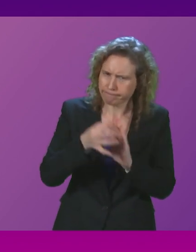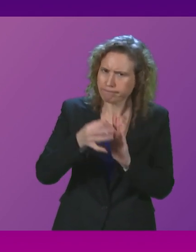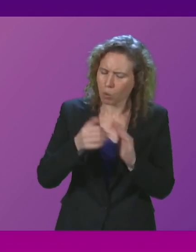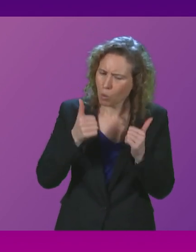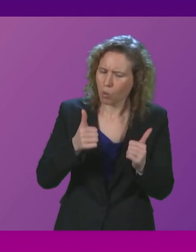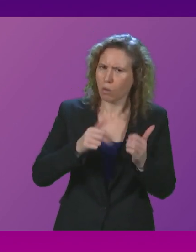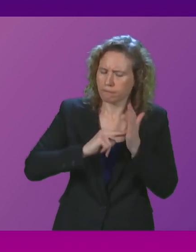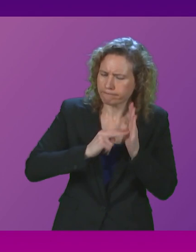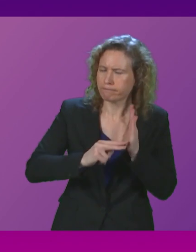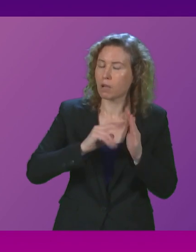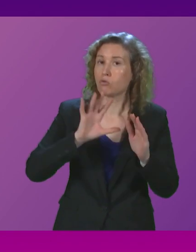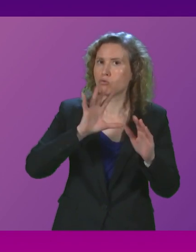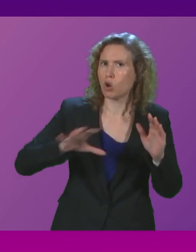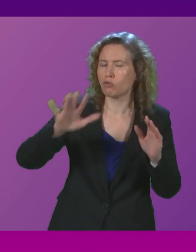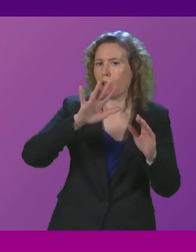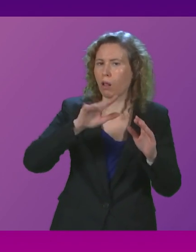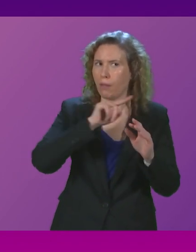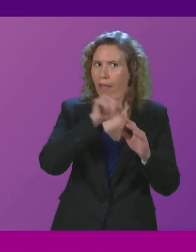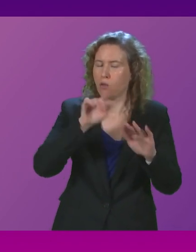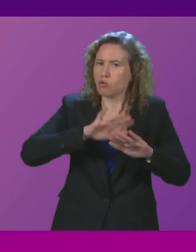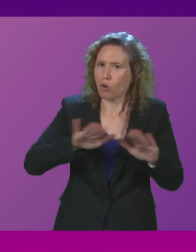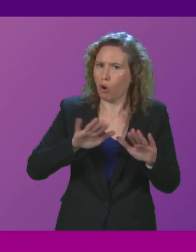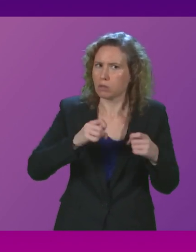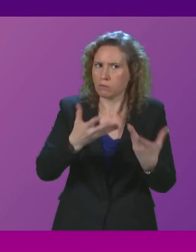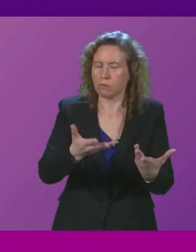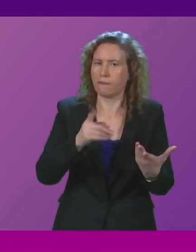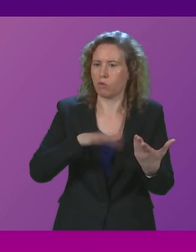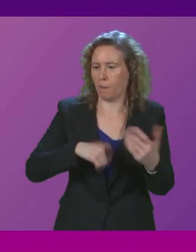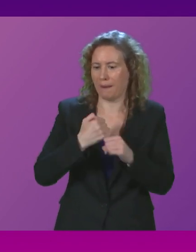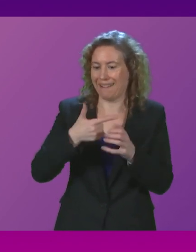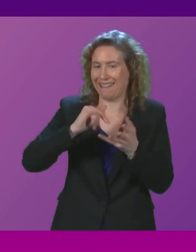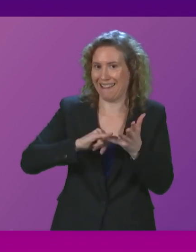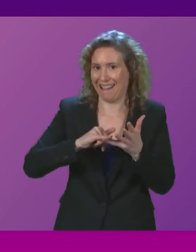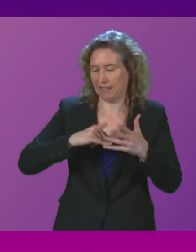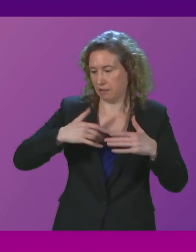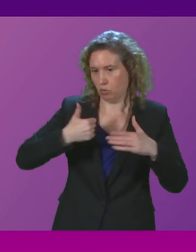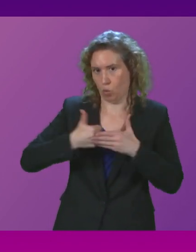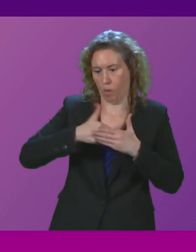remote communities not served by the gas grid.” It went on to say: